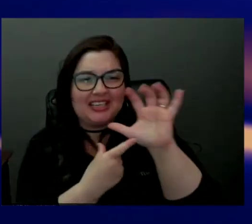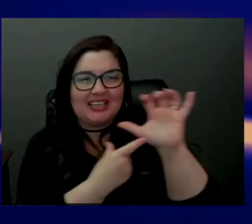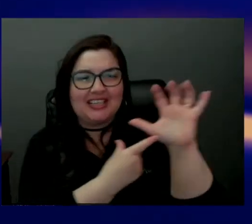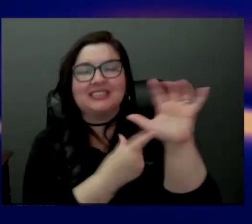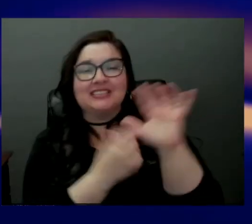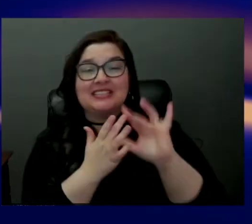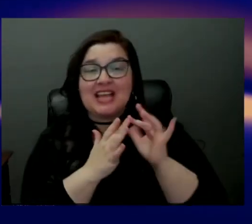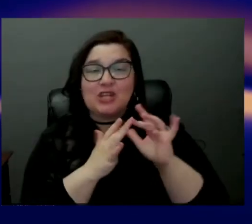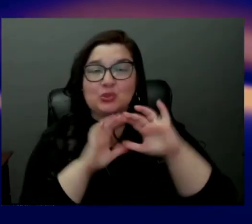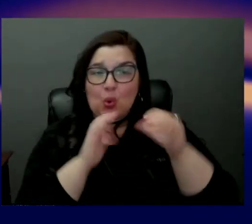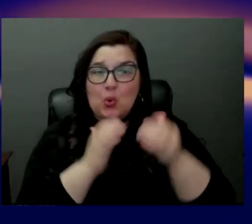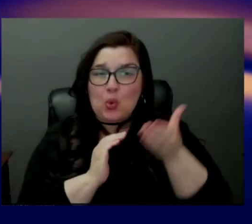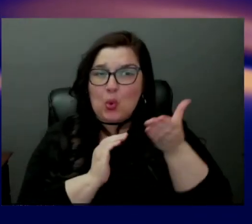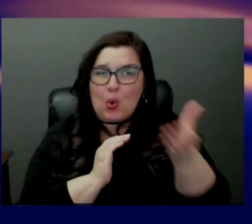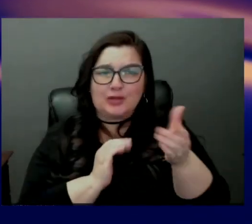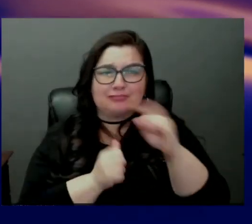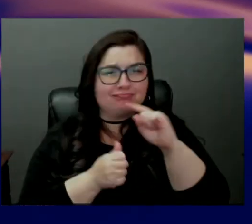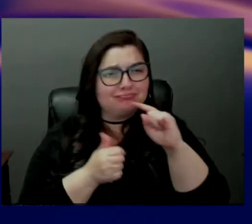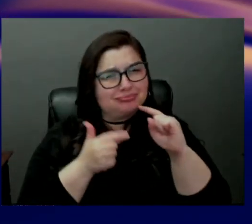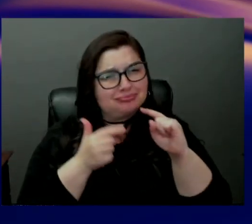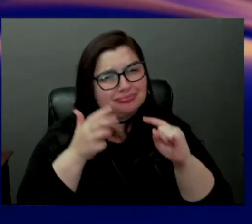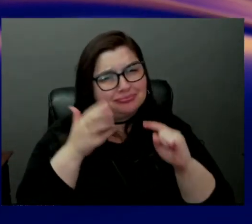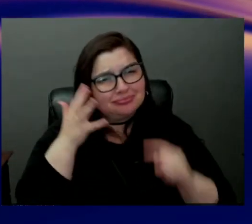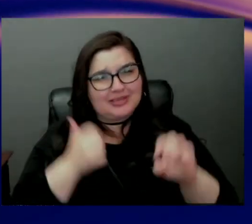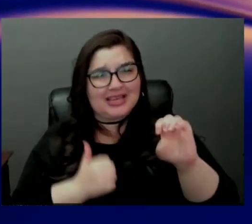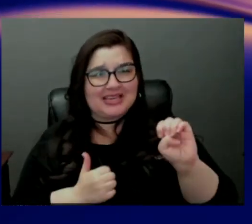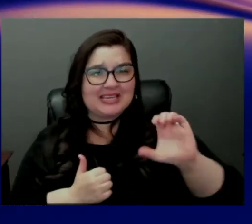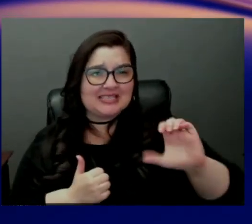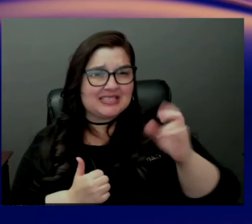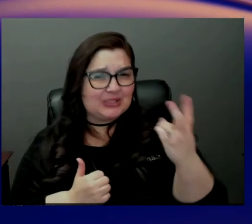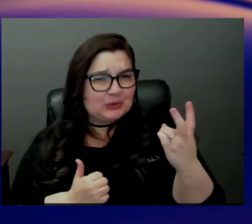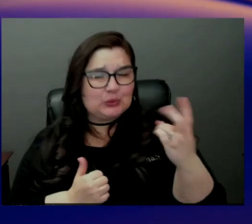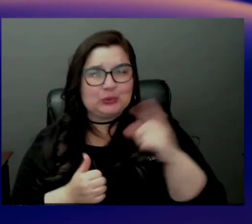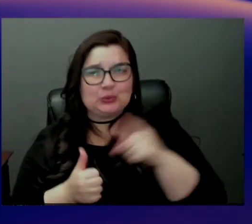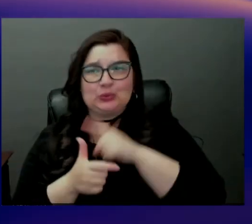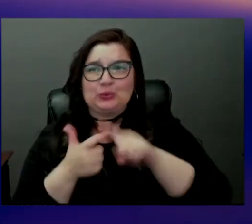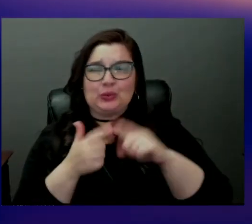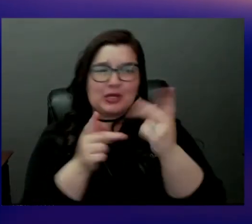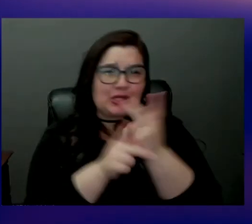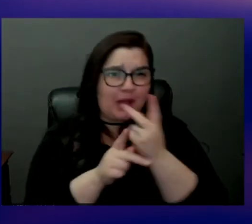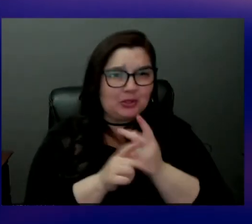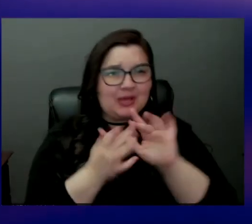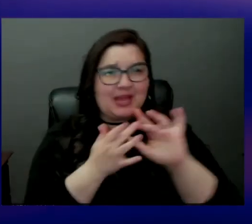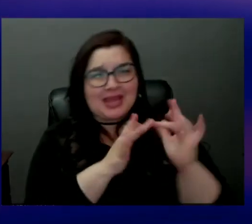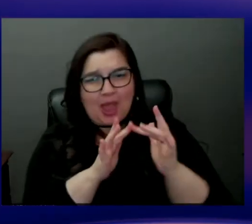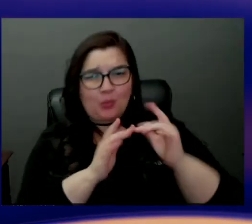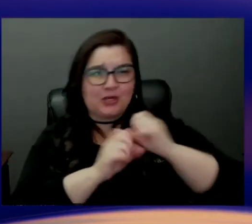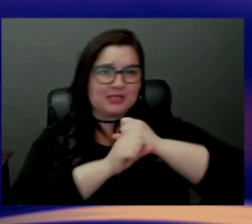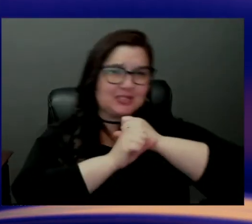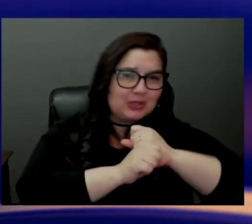that cover everything from EC2, to compute, to network, security, IOT,